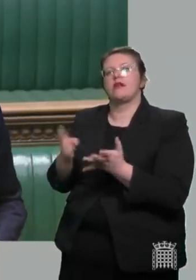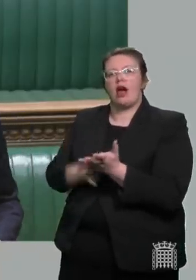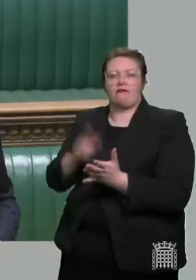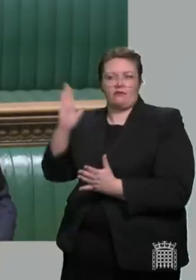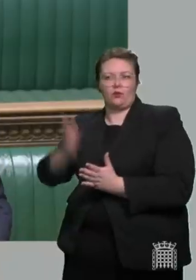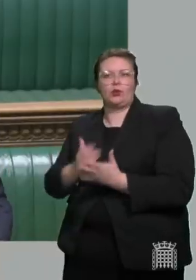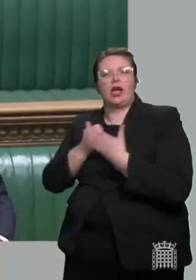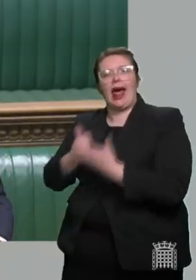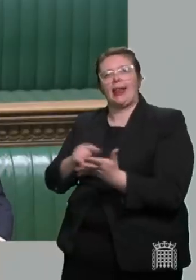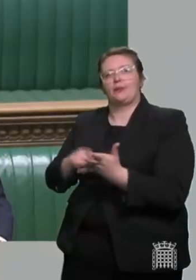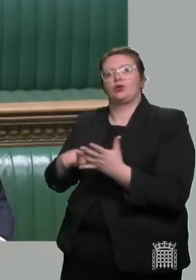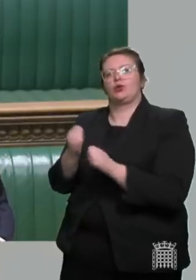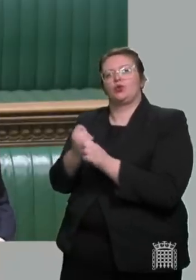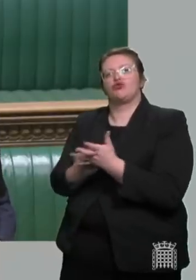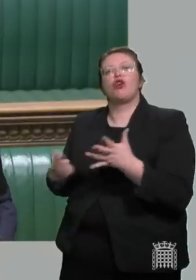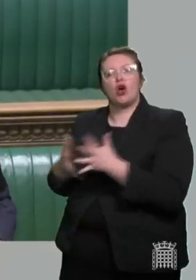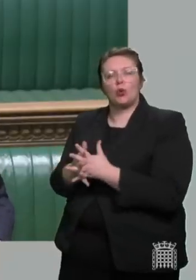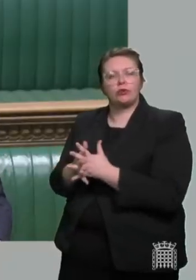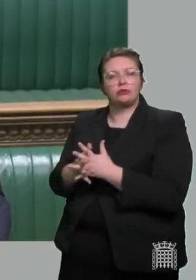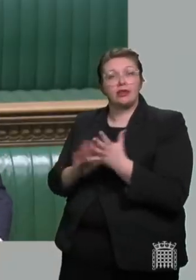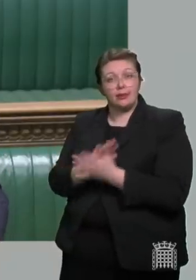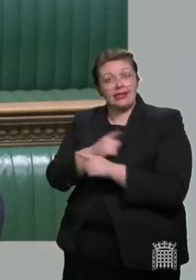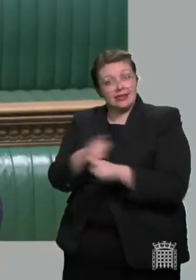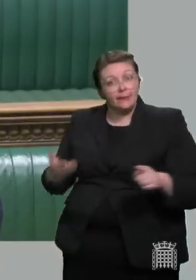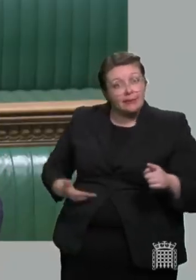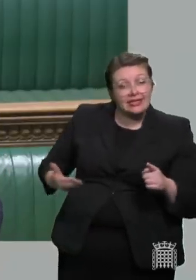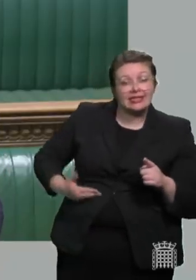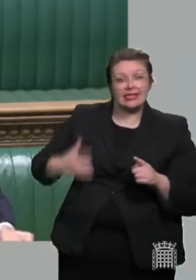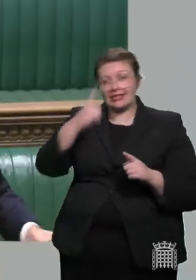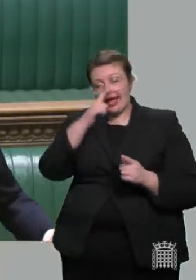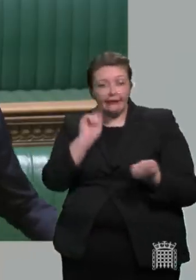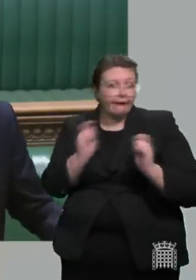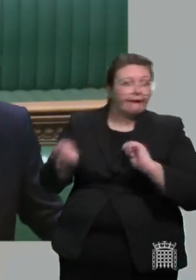thousand businesses become more innovative, more competitive and more profitable.